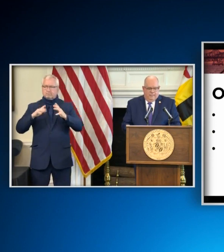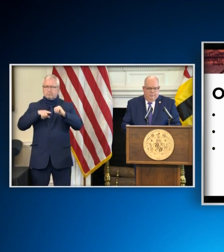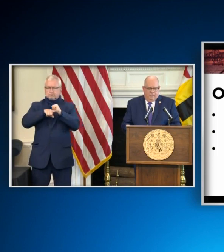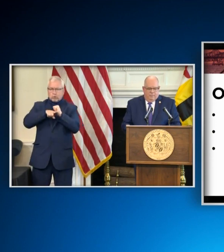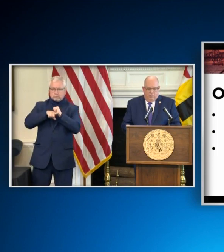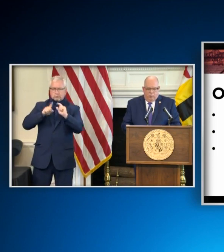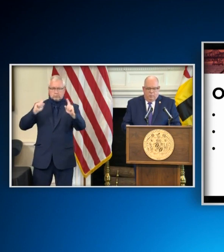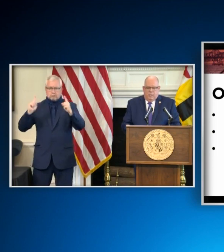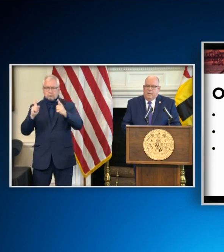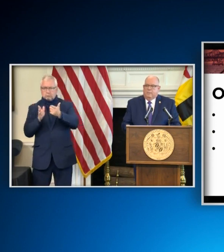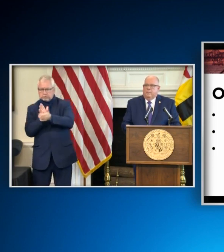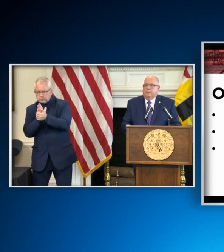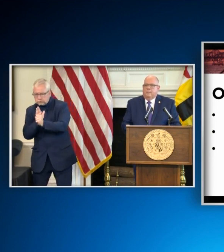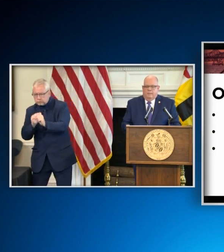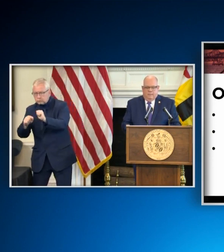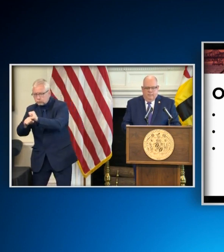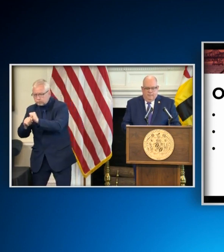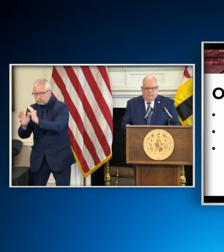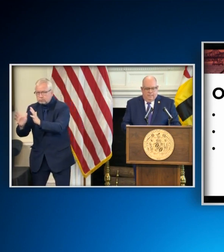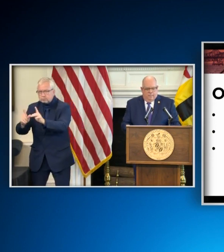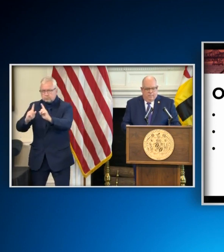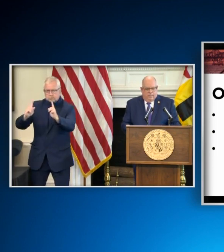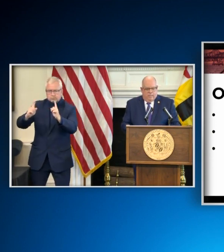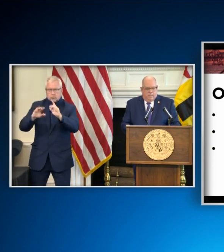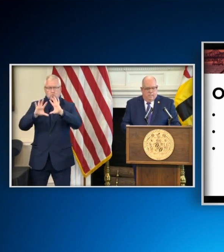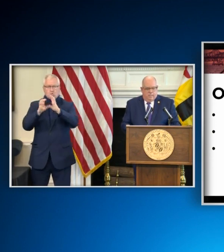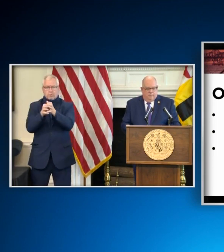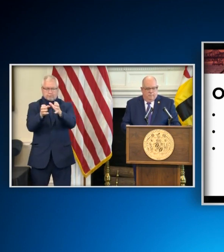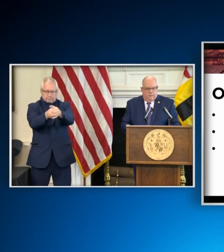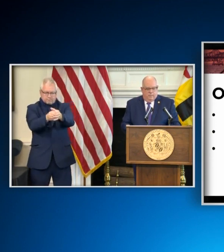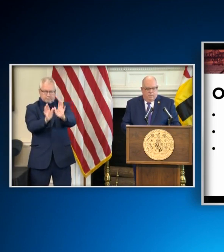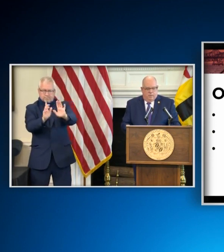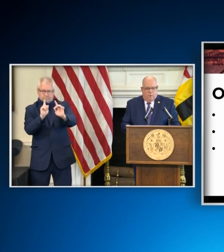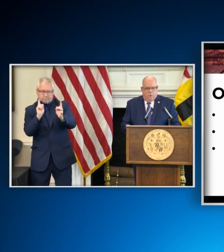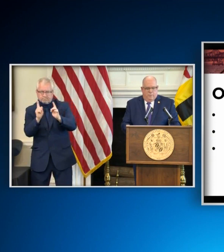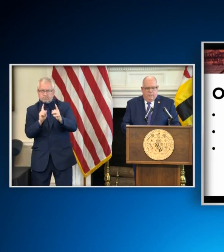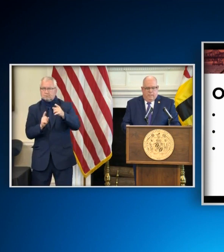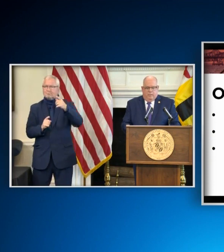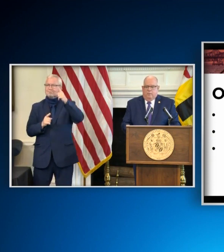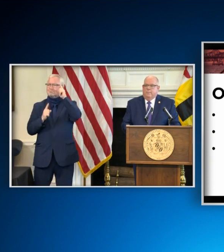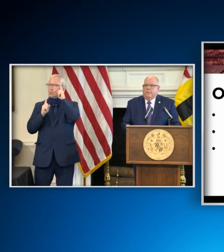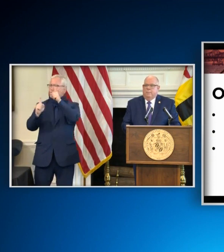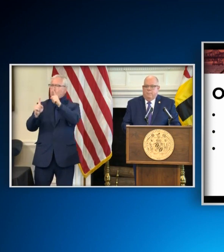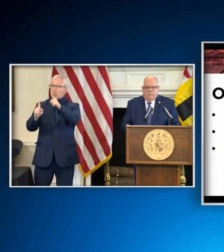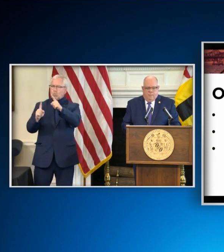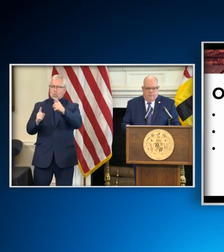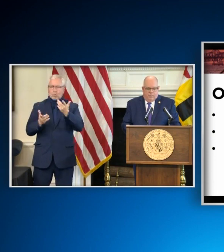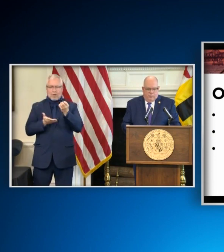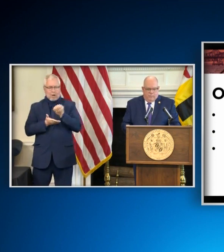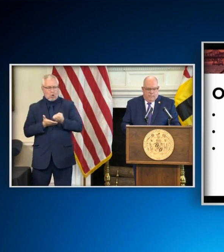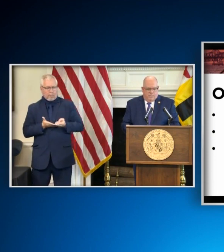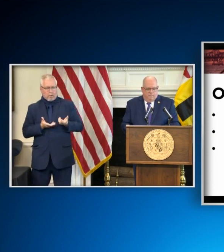CONTACT OUTER PRACTICES, FOCUSED ON INDIVIDUAL SKILL BUILDING. WITH LIMITED GROUP SIZES.